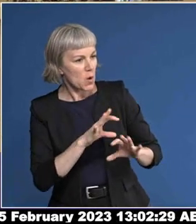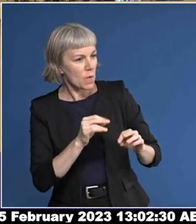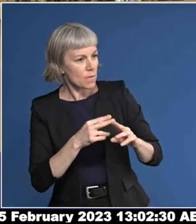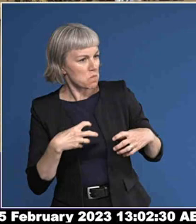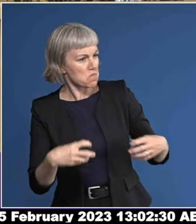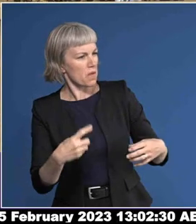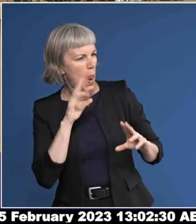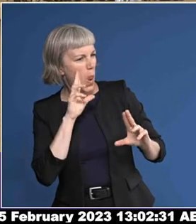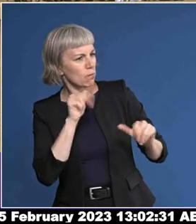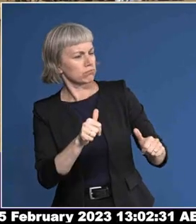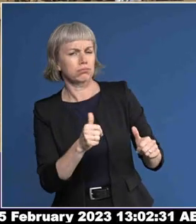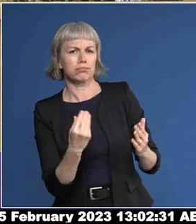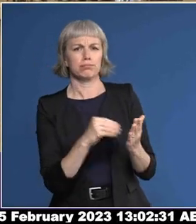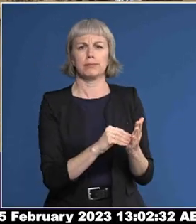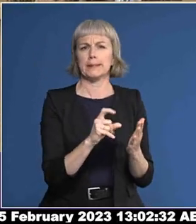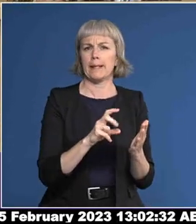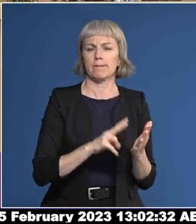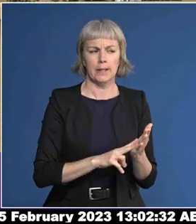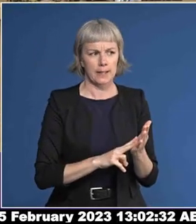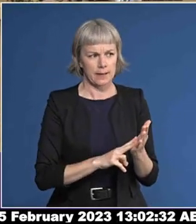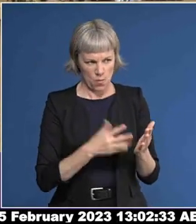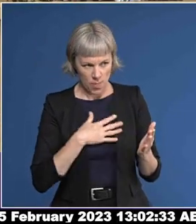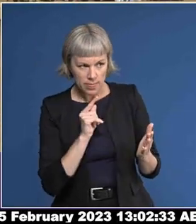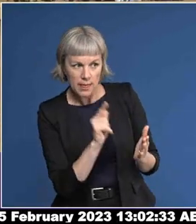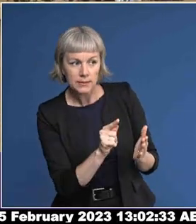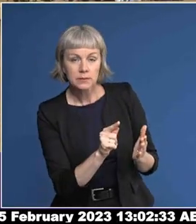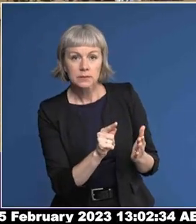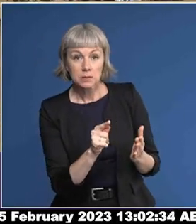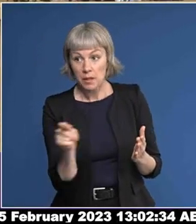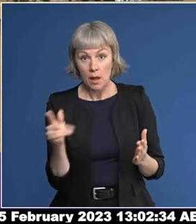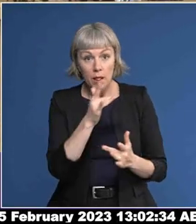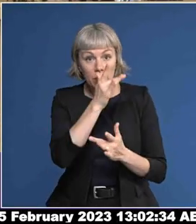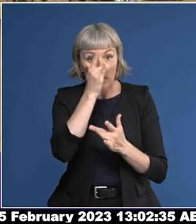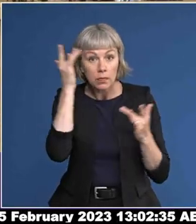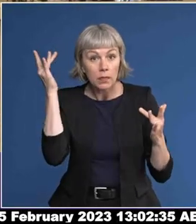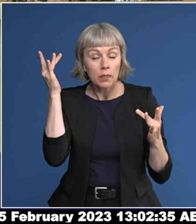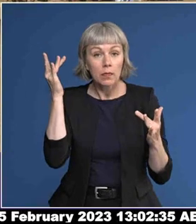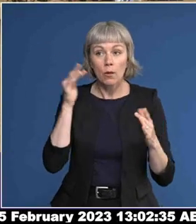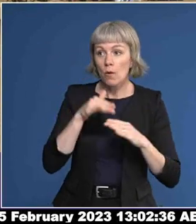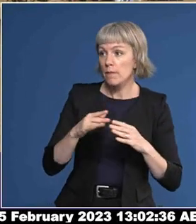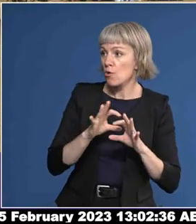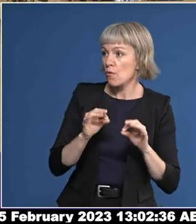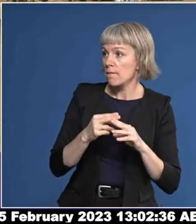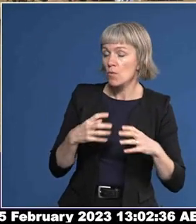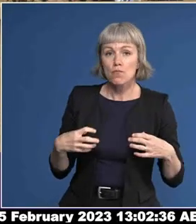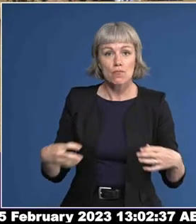actually working with every day and the fact we are, in fact, large, multi-million dollar you know, tens of millions - hundreds of millions of dollars organisations.